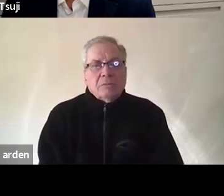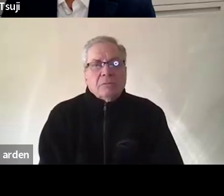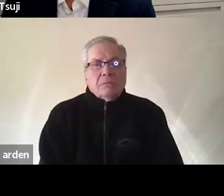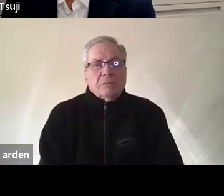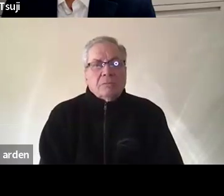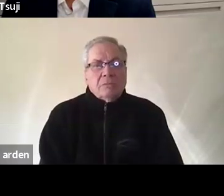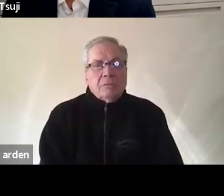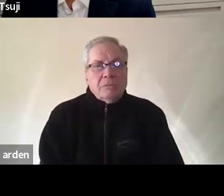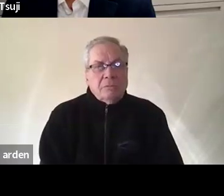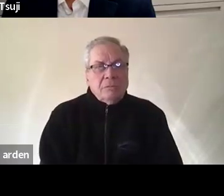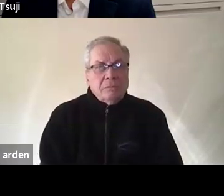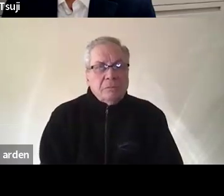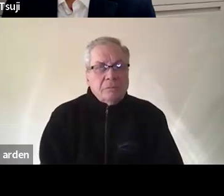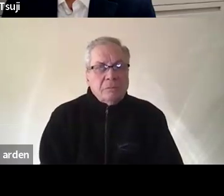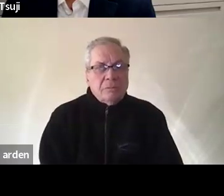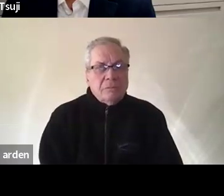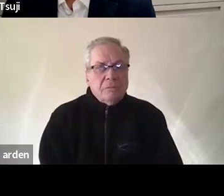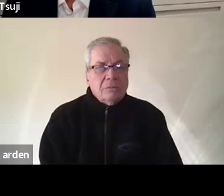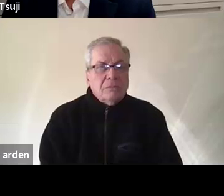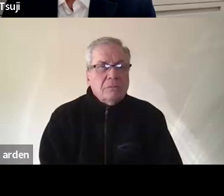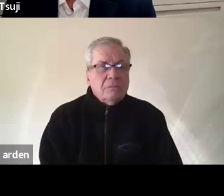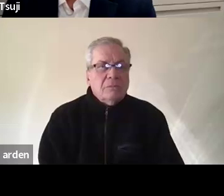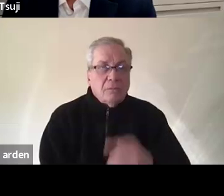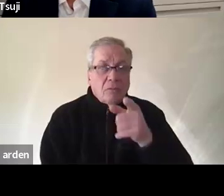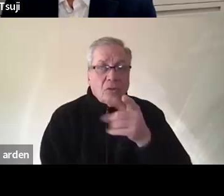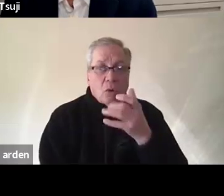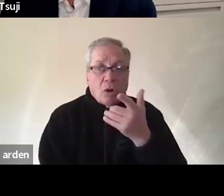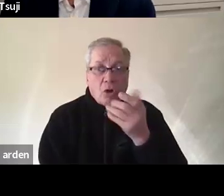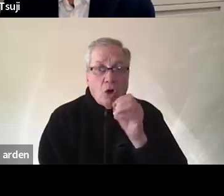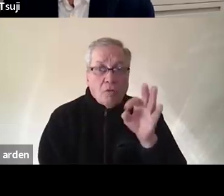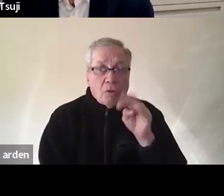Sarah, do you want to come off mute and ask the question